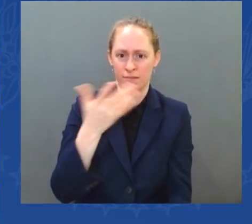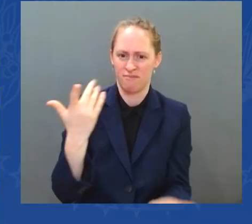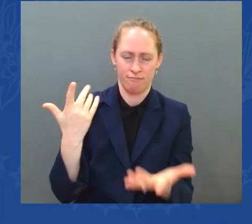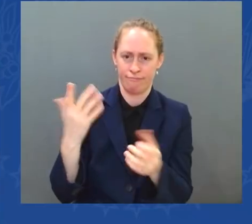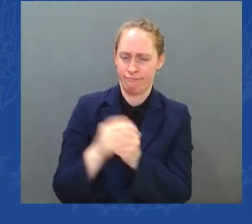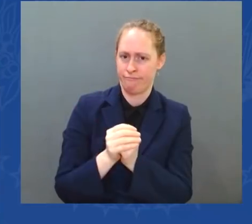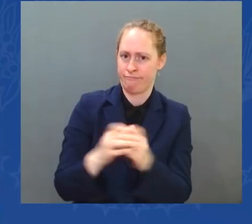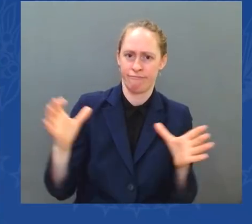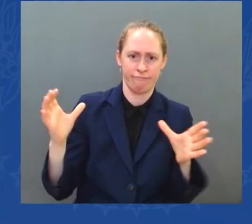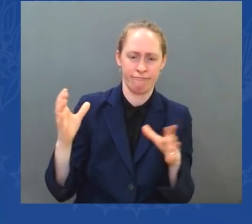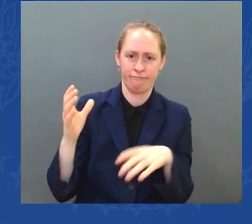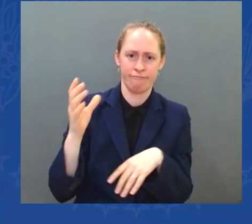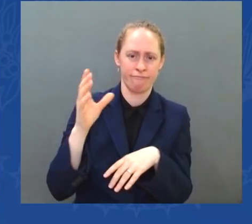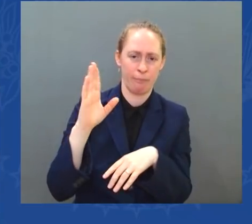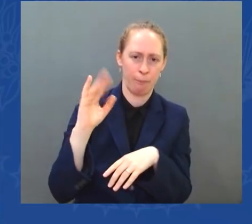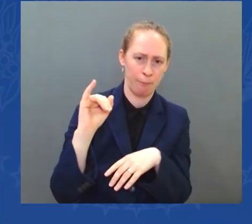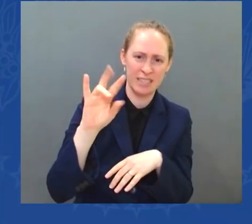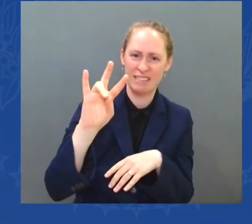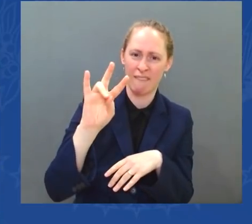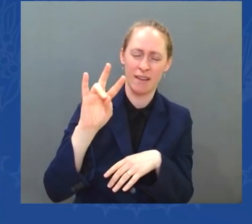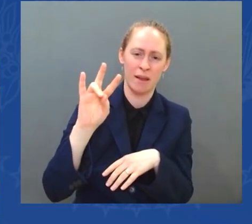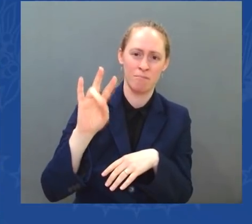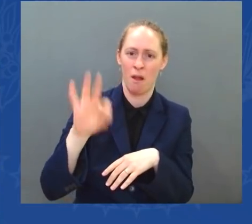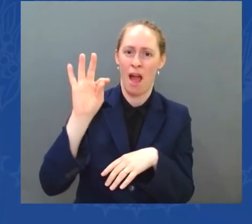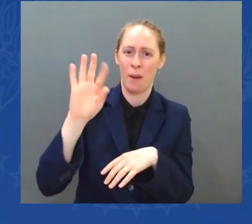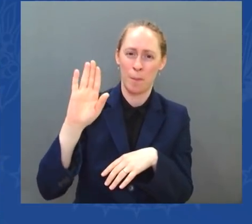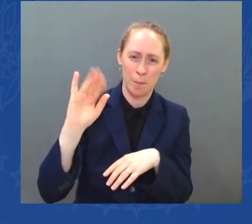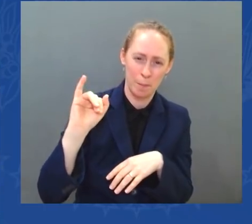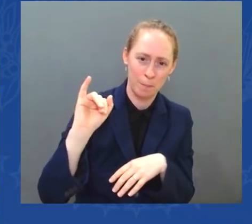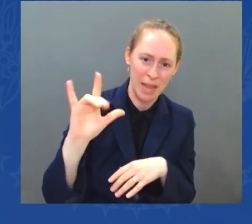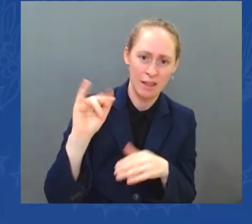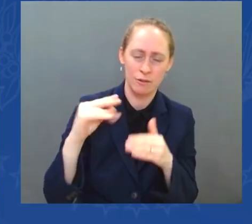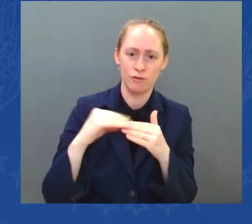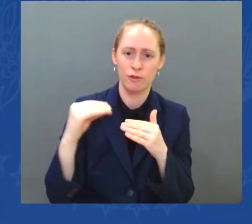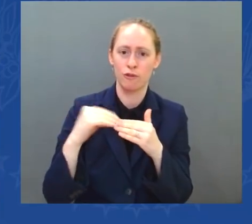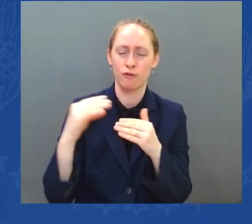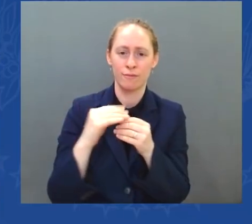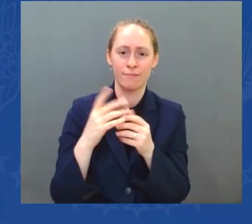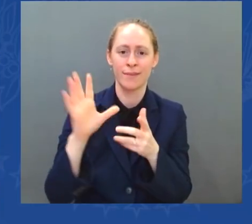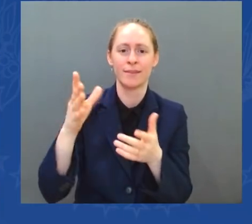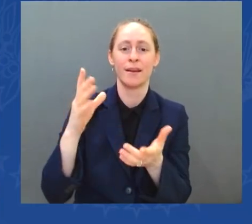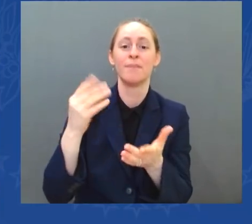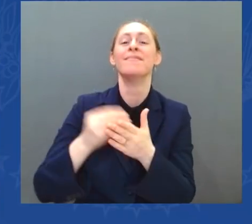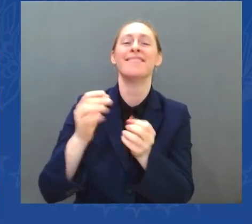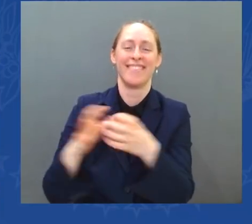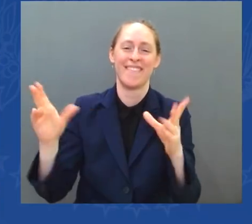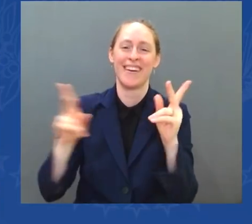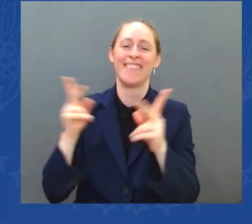at 3.6 percent is down from 6.4 percent when we took office 14 months ago.